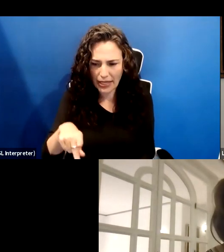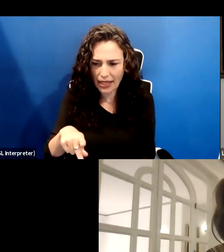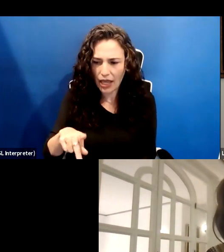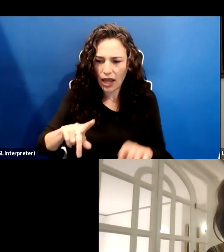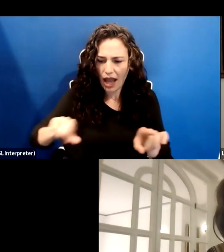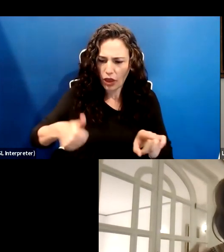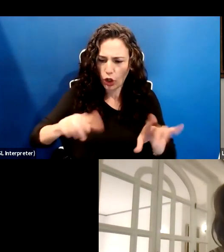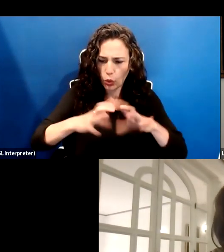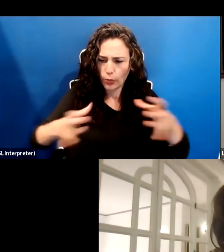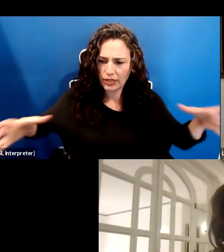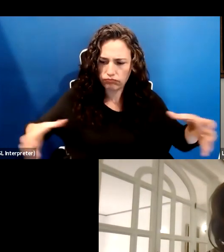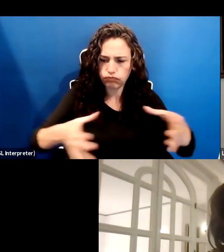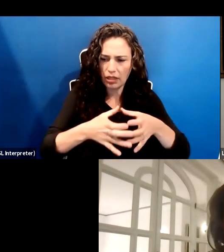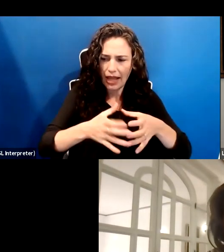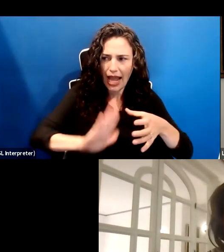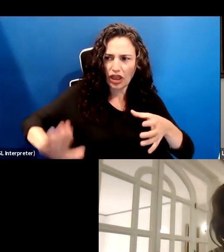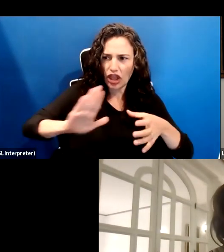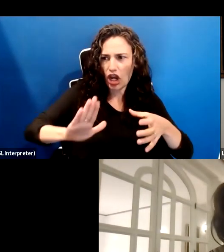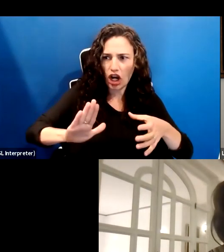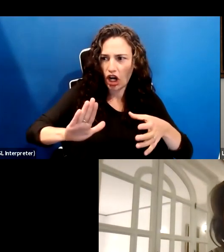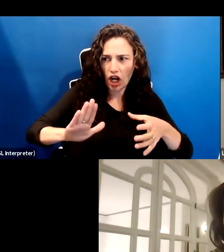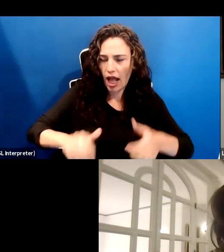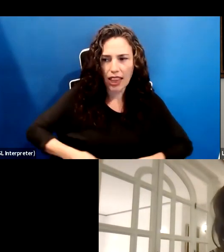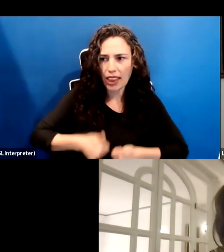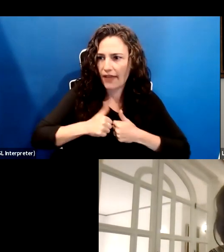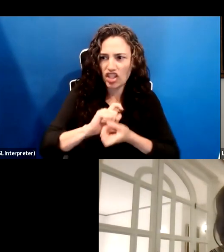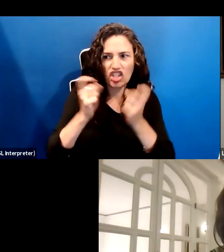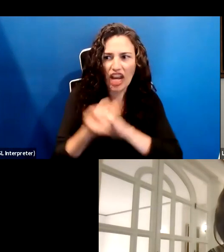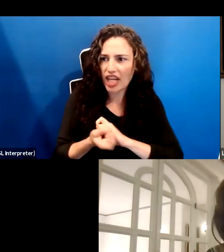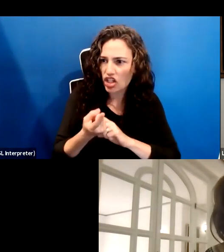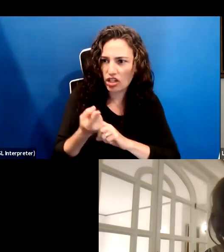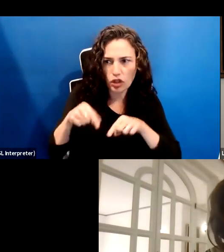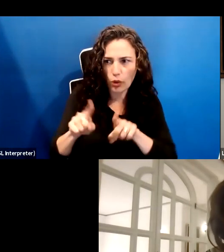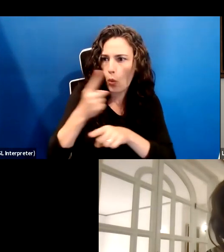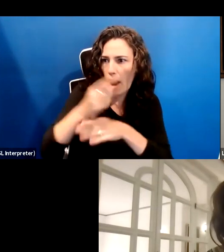and having these life-changing weekends, and sharing their deepest secrets with each other,